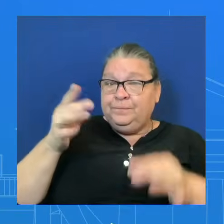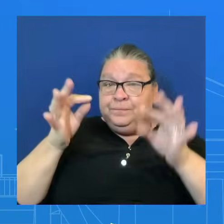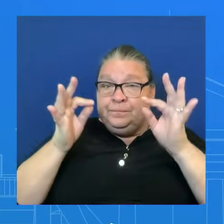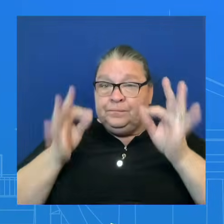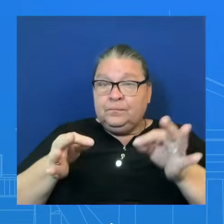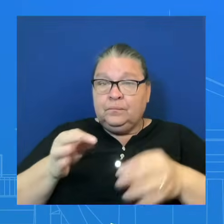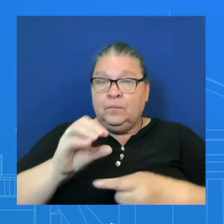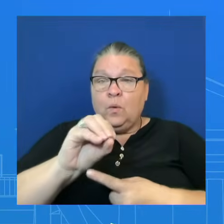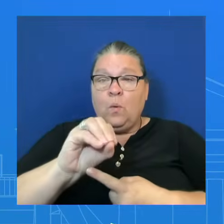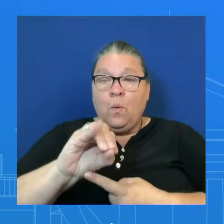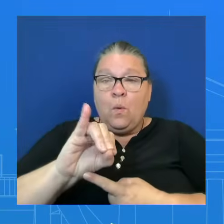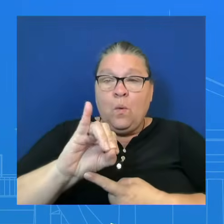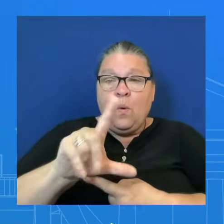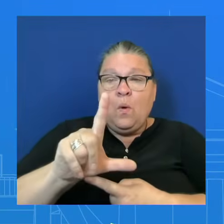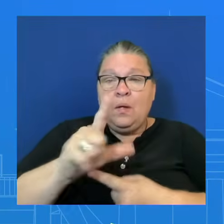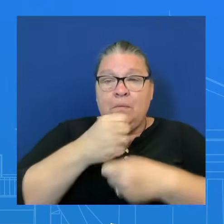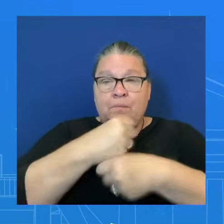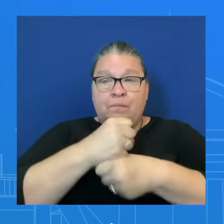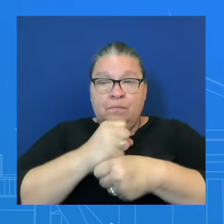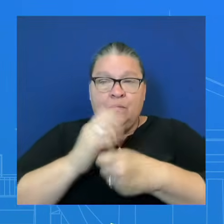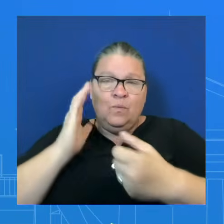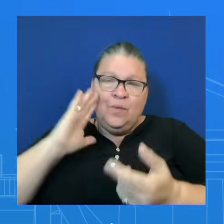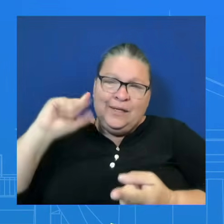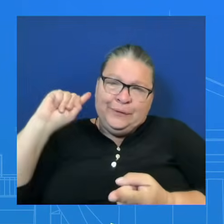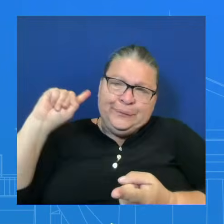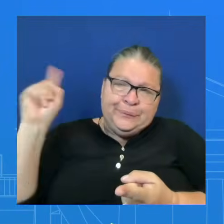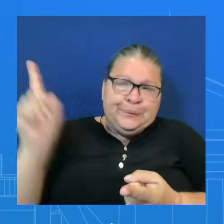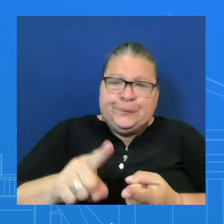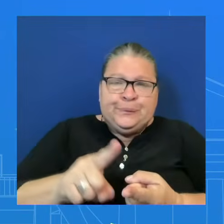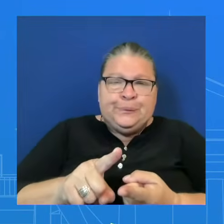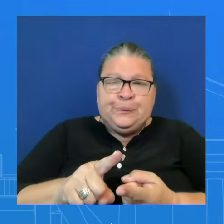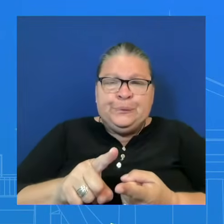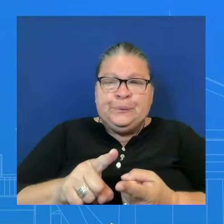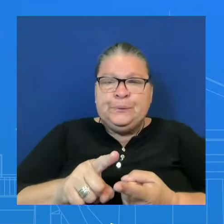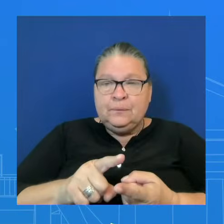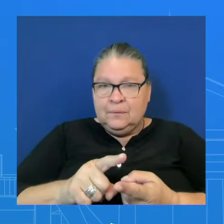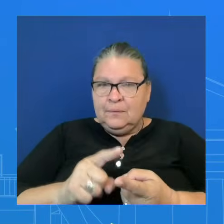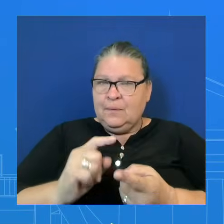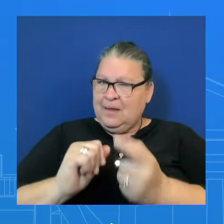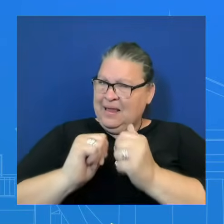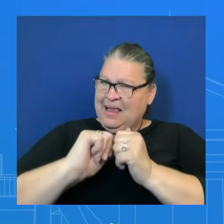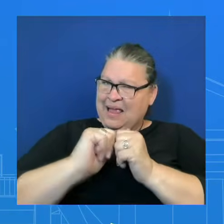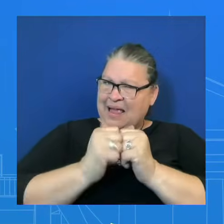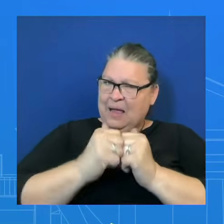to cut production. What we're going to stay focused on is making sure that there's a balance between supply and demand.